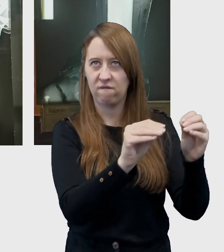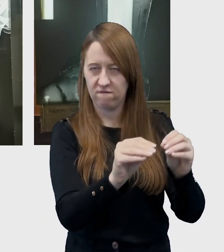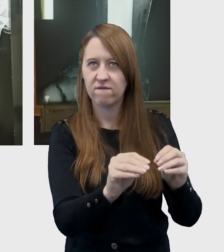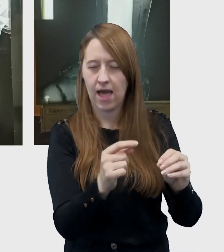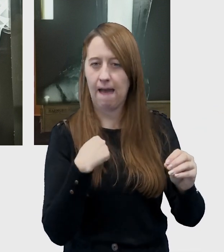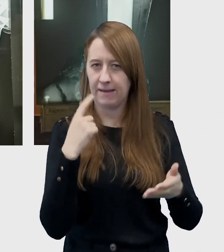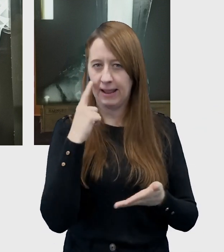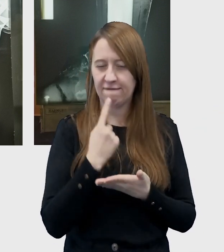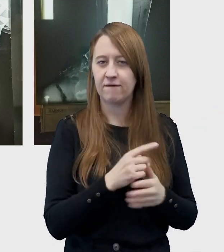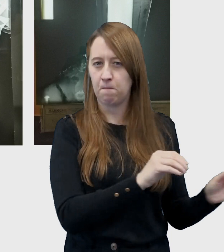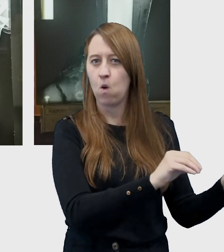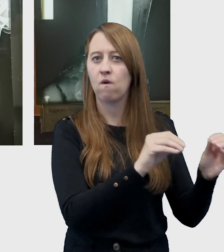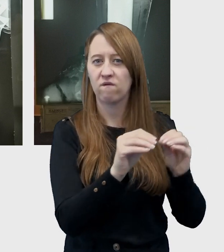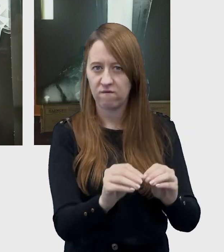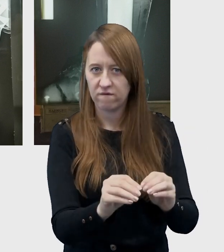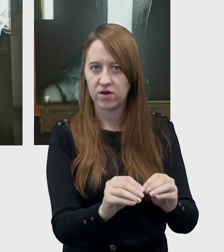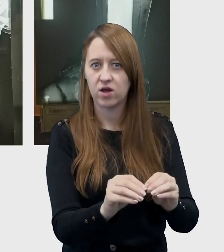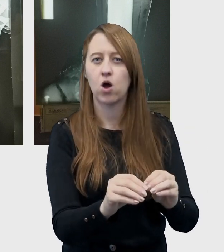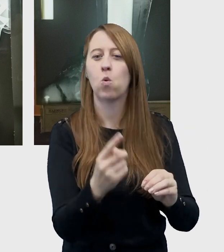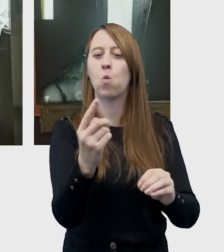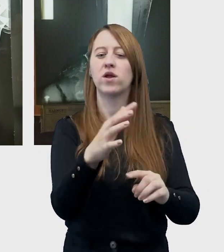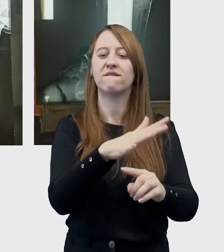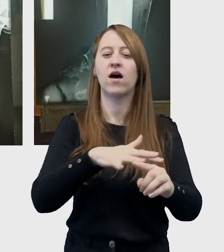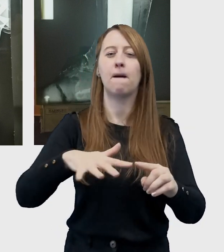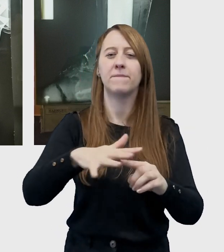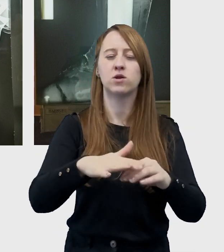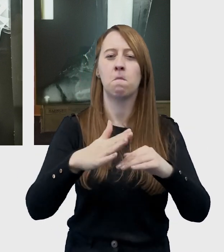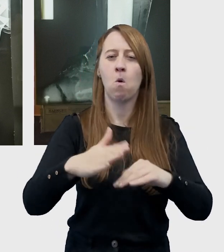it took a while, into a dry environment where it in a secure